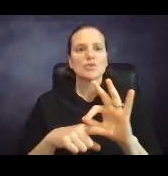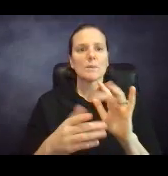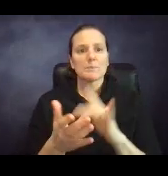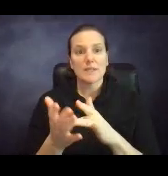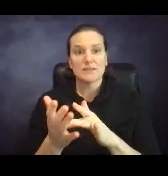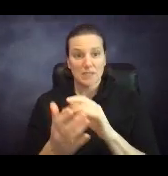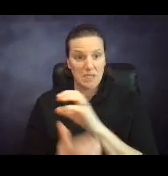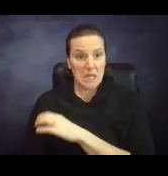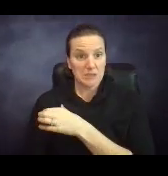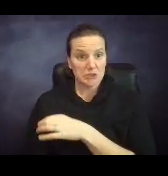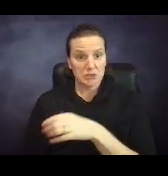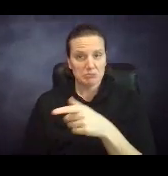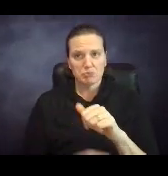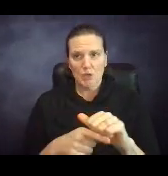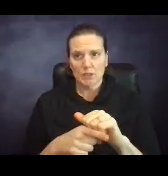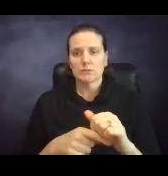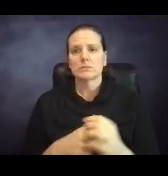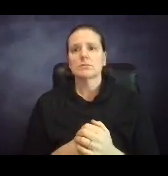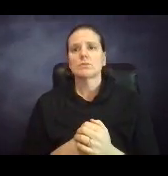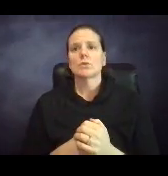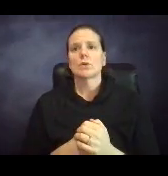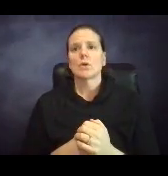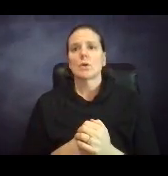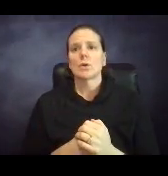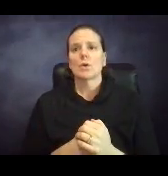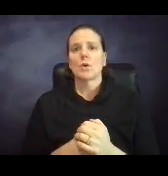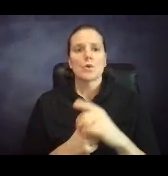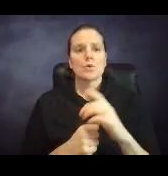and your heart centered vitality guide.